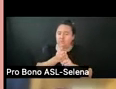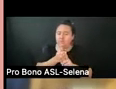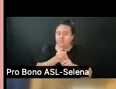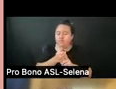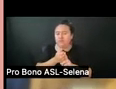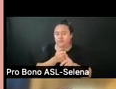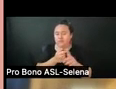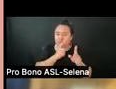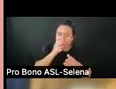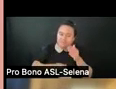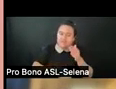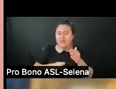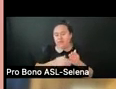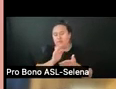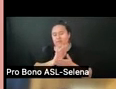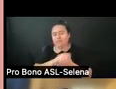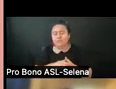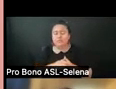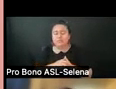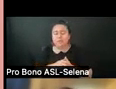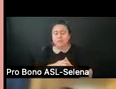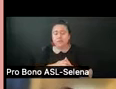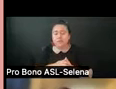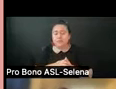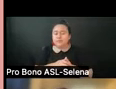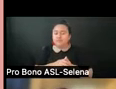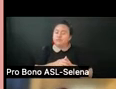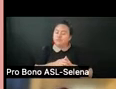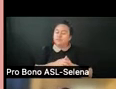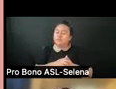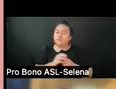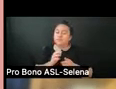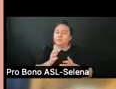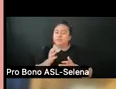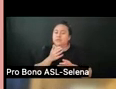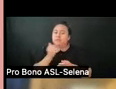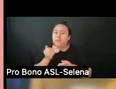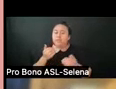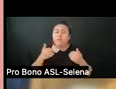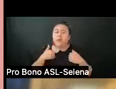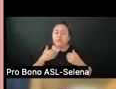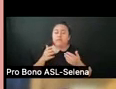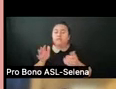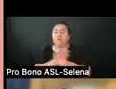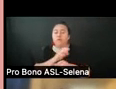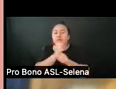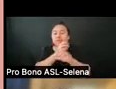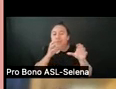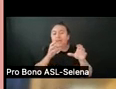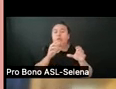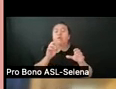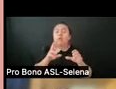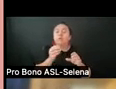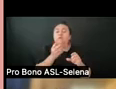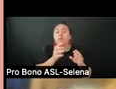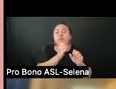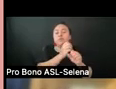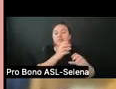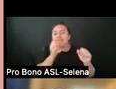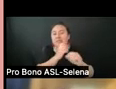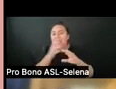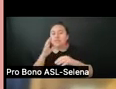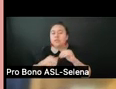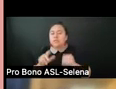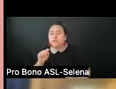It's really -- it is much more ideal to get a full scene or scenes than a trailer in which you're